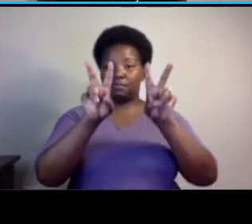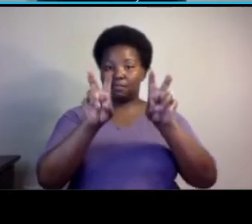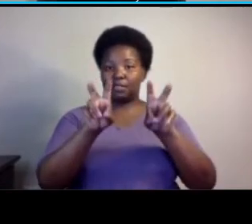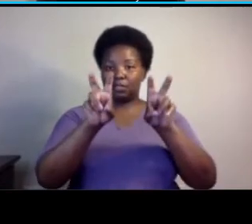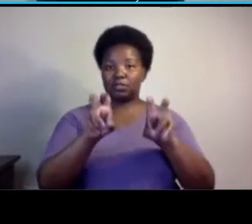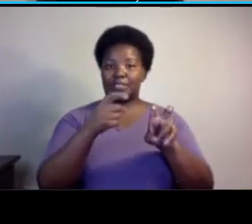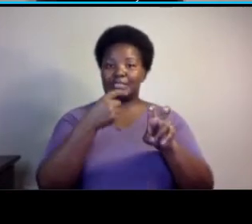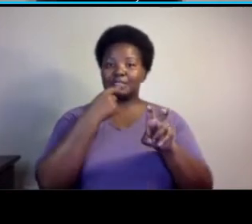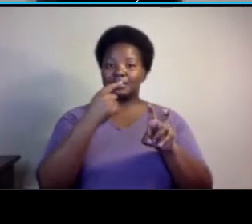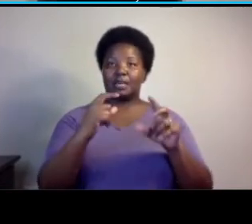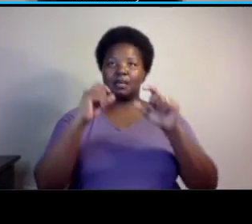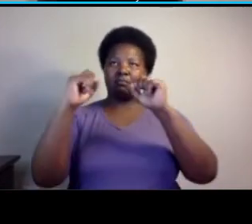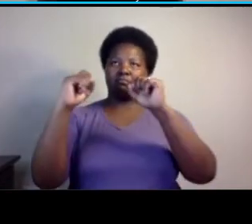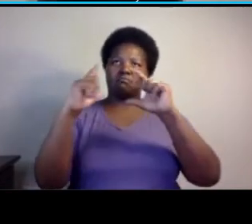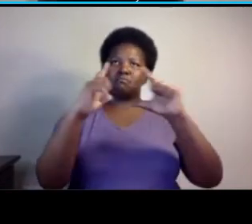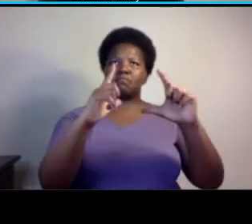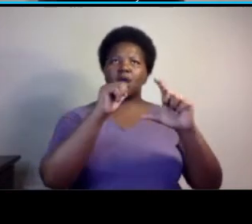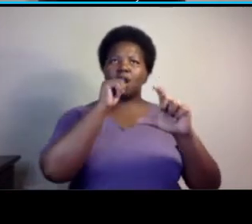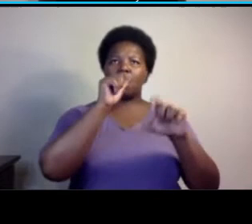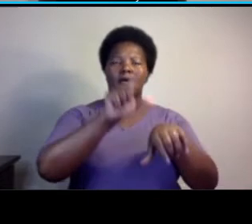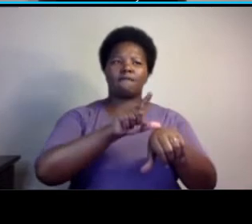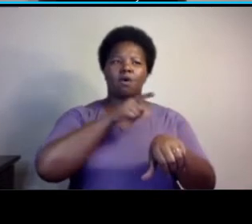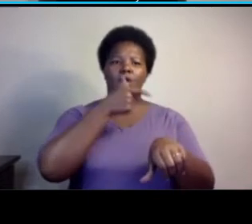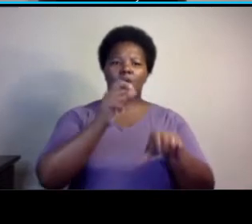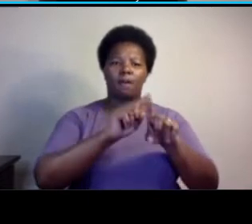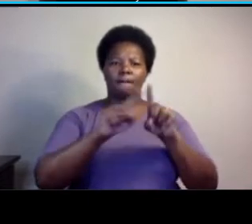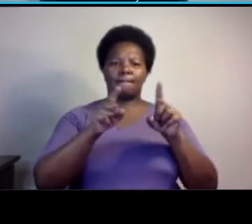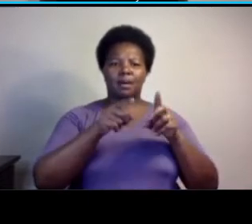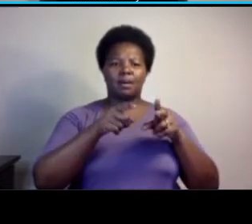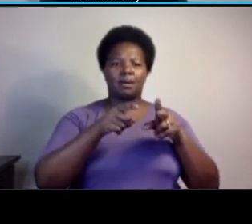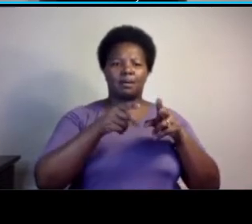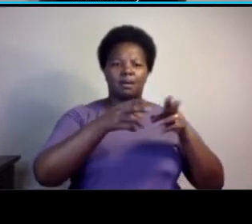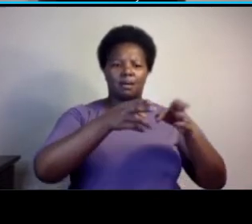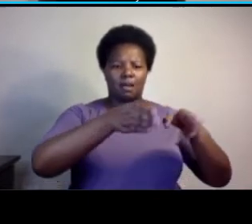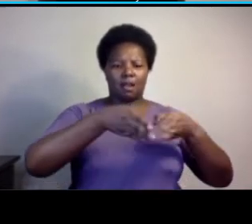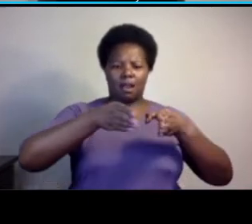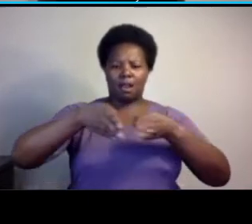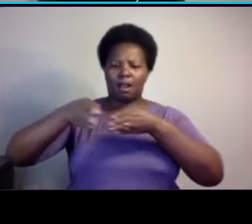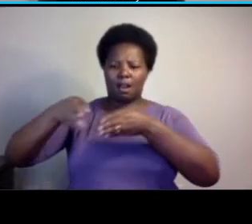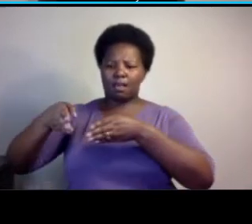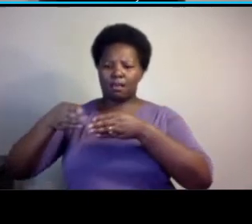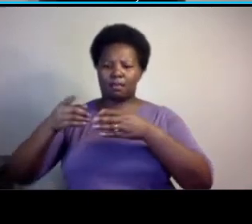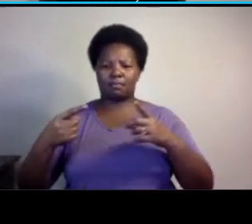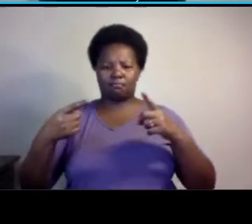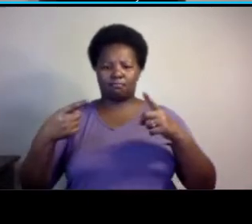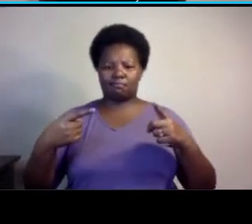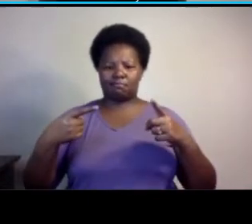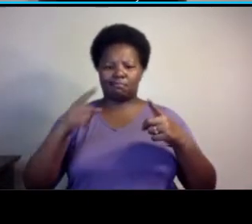long but it looked like the lanes were between the curb and parking except for three parking spots